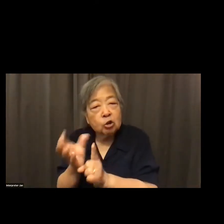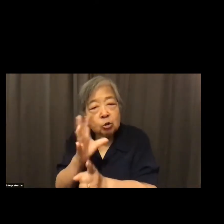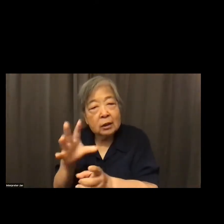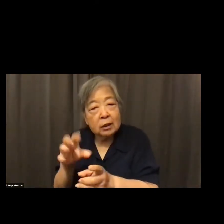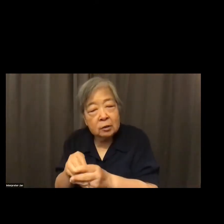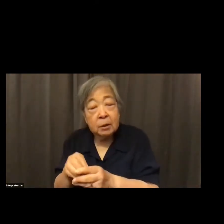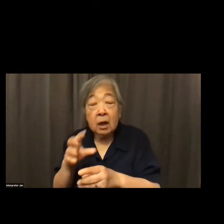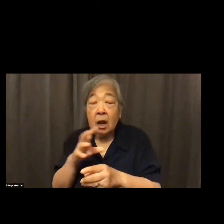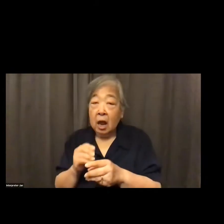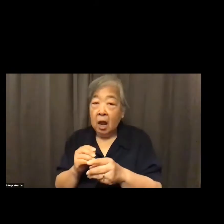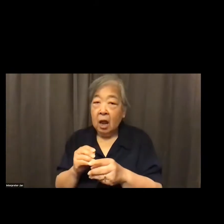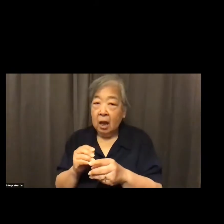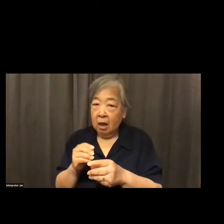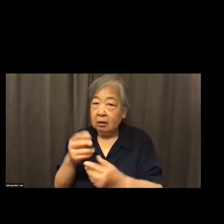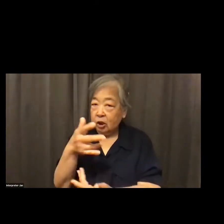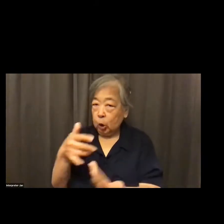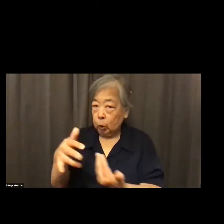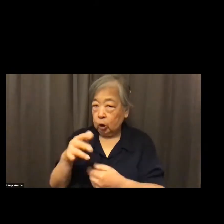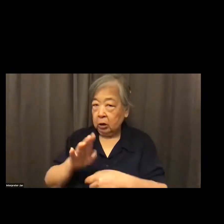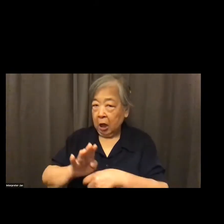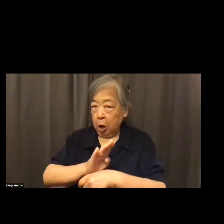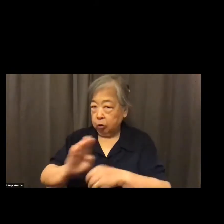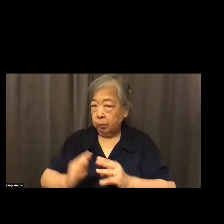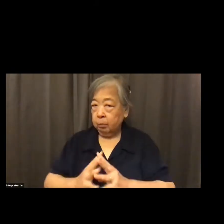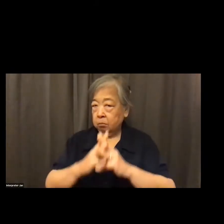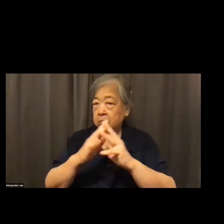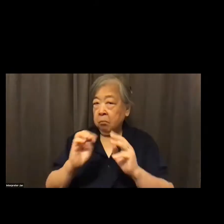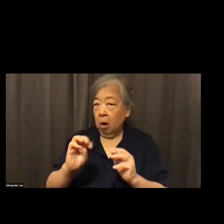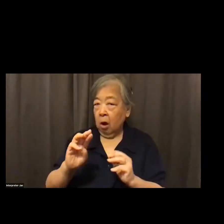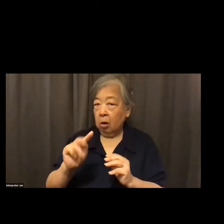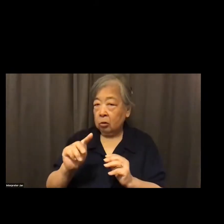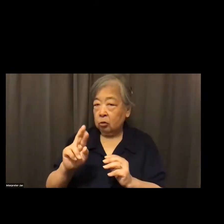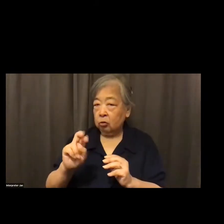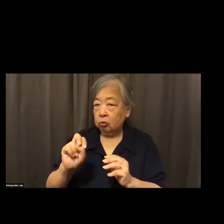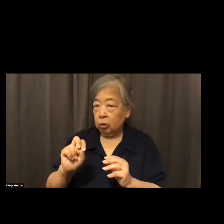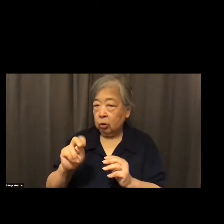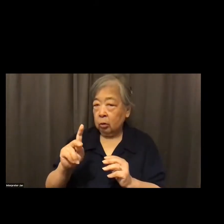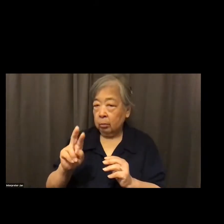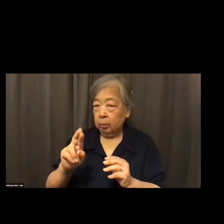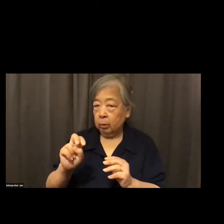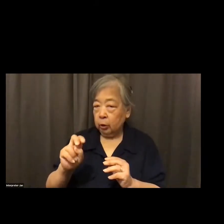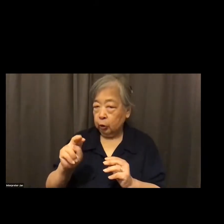Now I'm going to ask Johileny to bring up the slide show first.